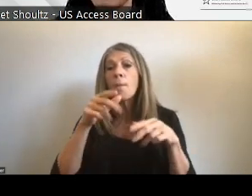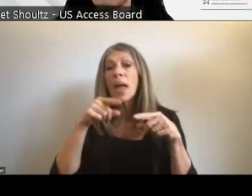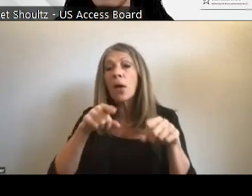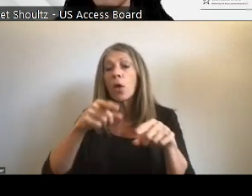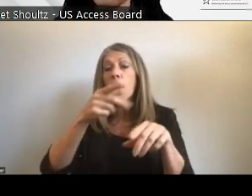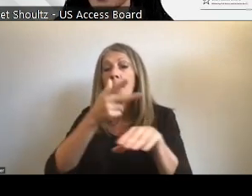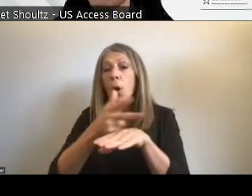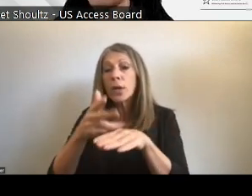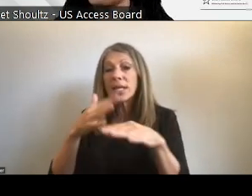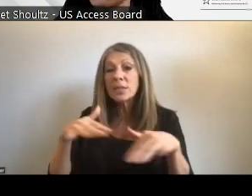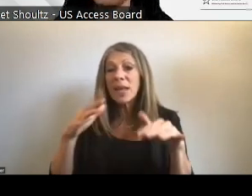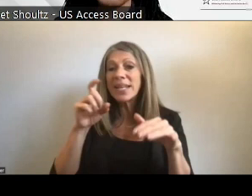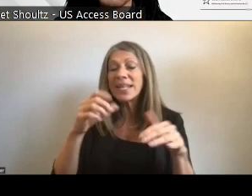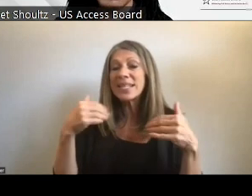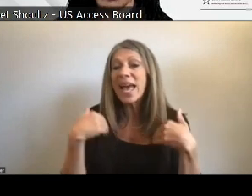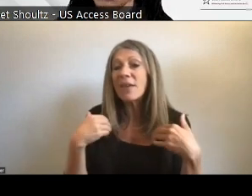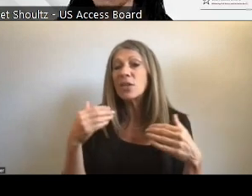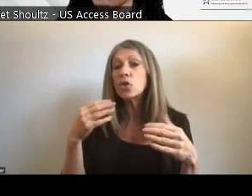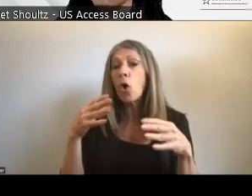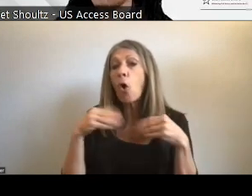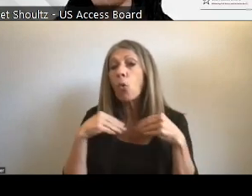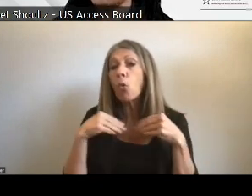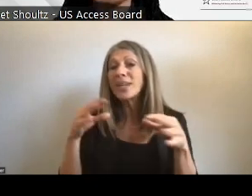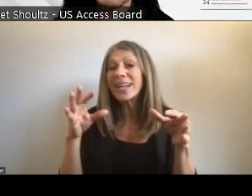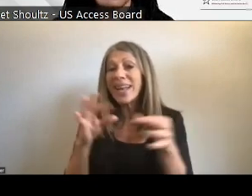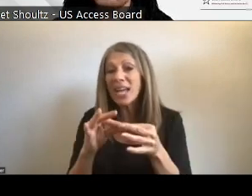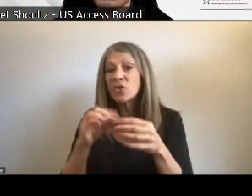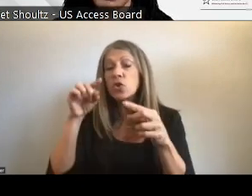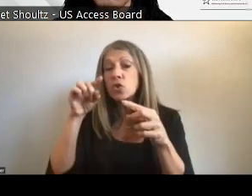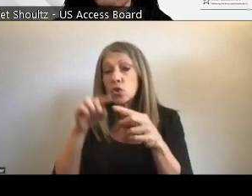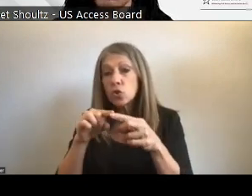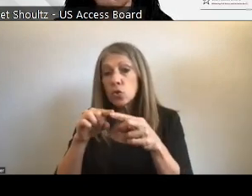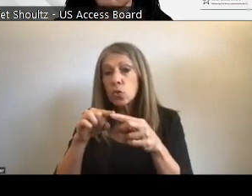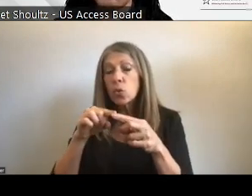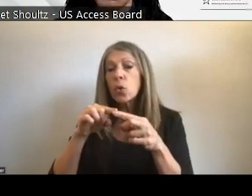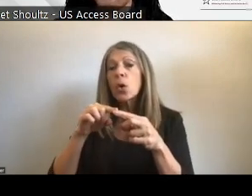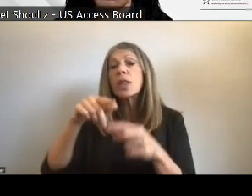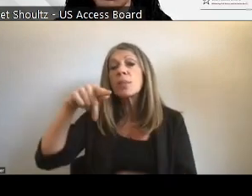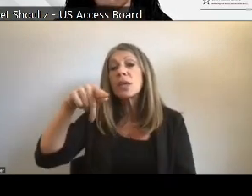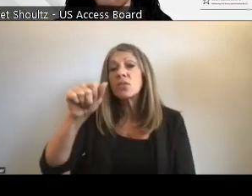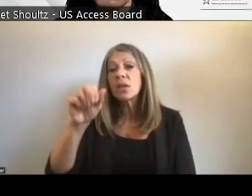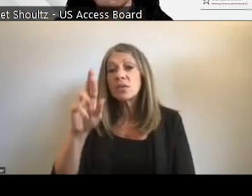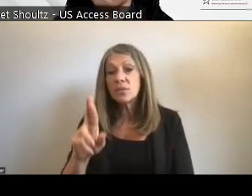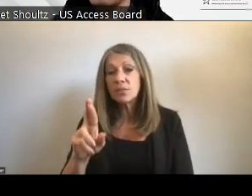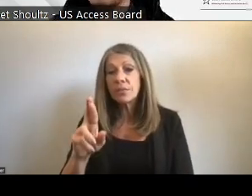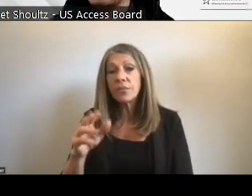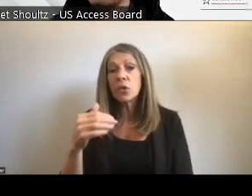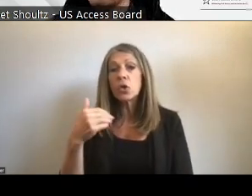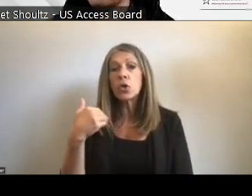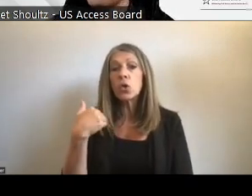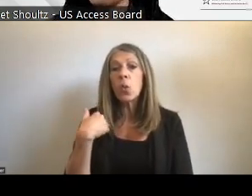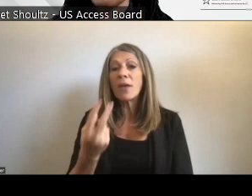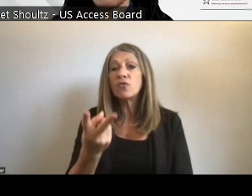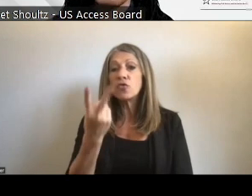space needs to have its own connection to the pedestrian access route. So you have two on-street